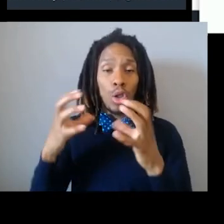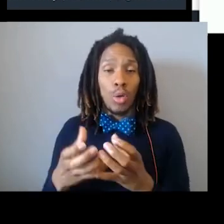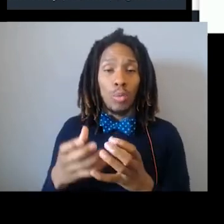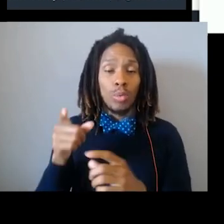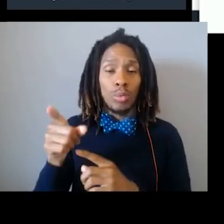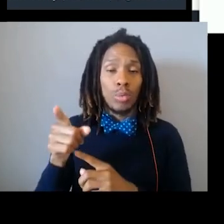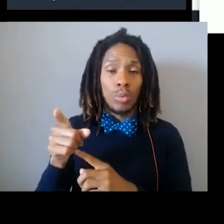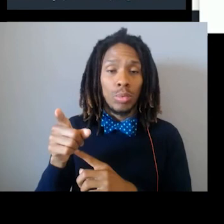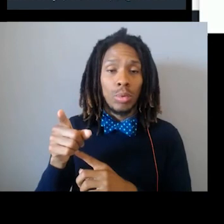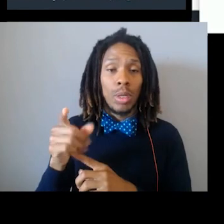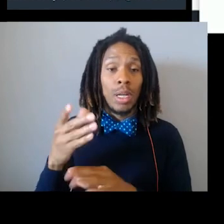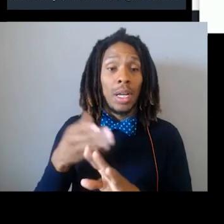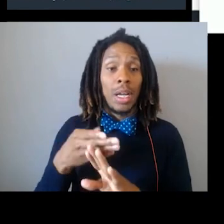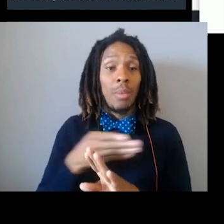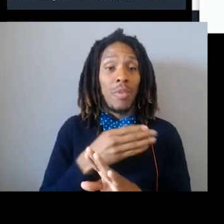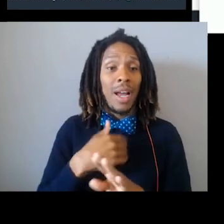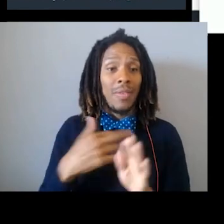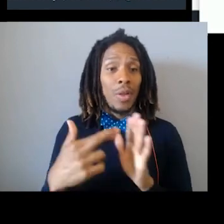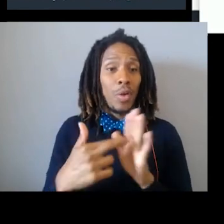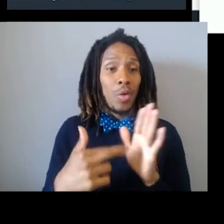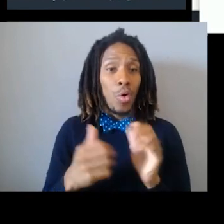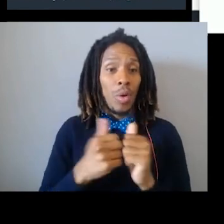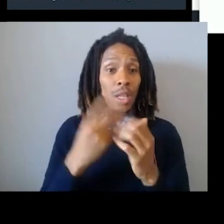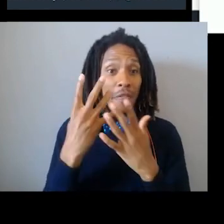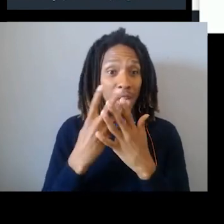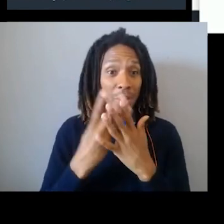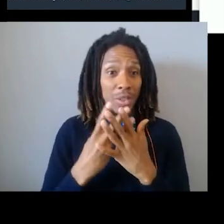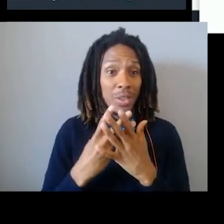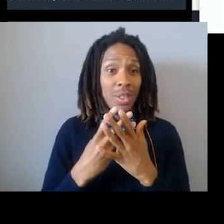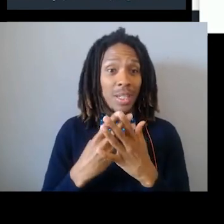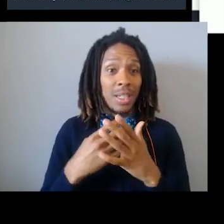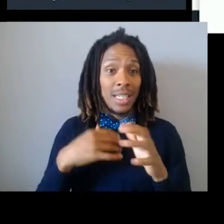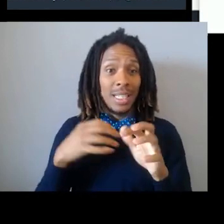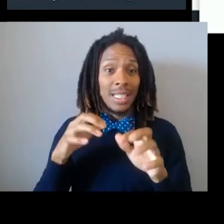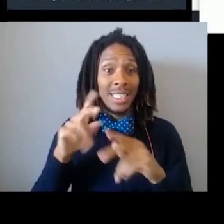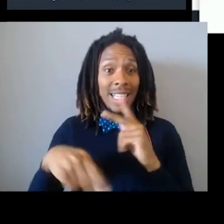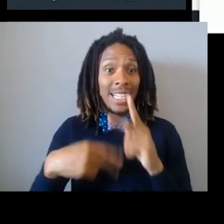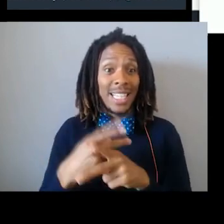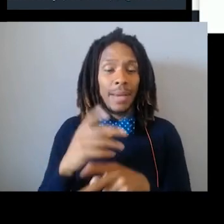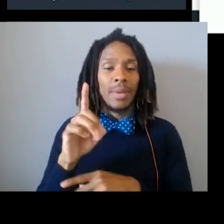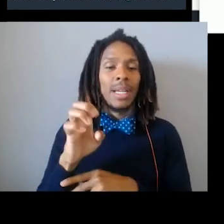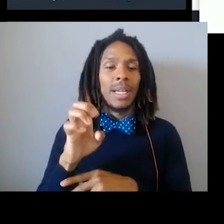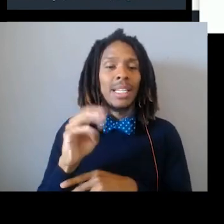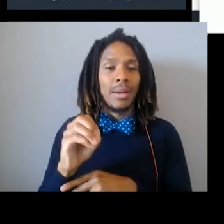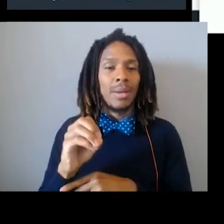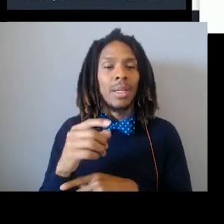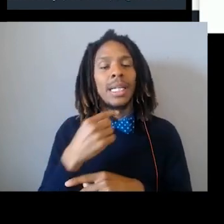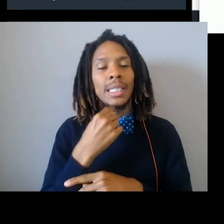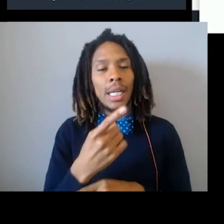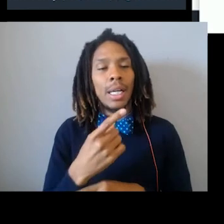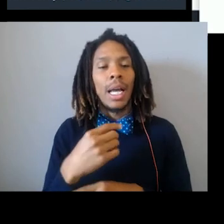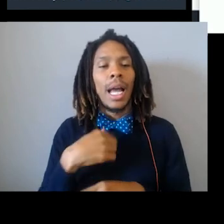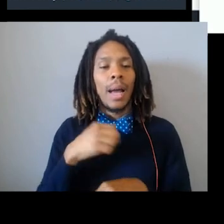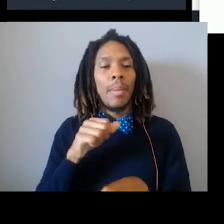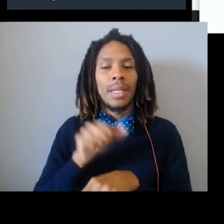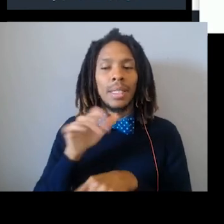I had that rule with the filter where type was demo, right? And so this is basically telling you I'm gonna send it to a particular target rule.